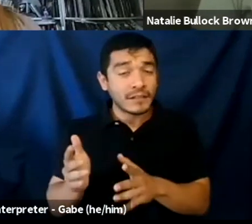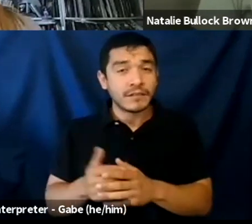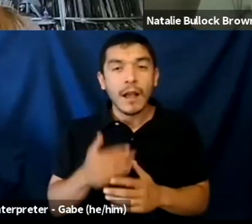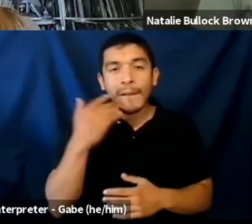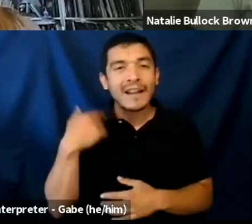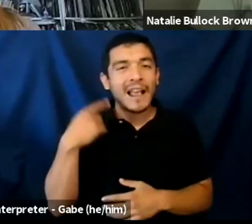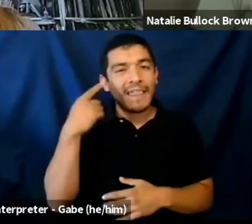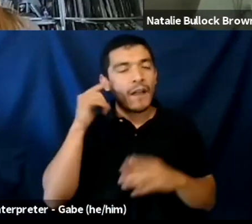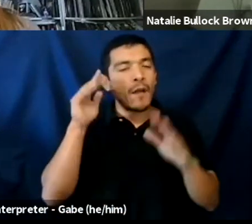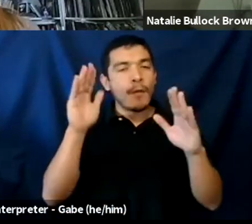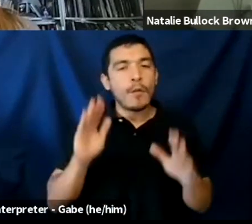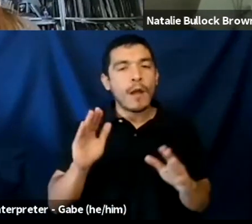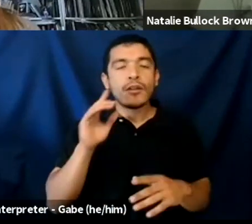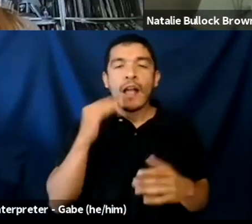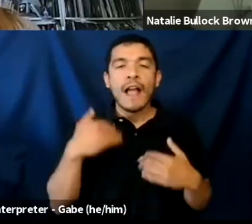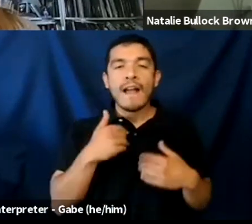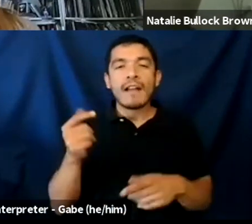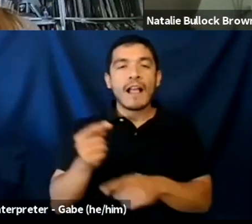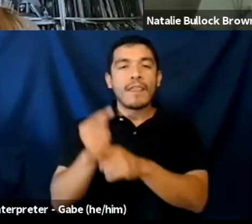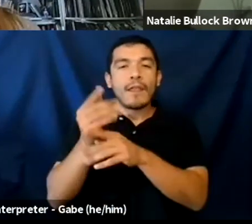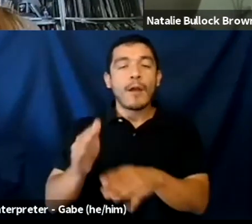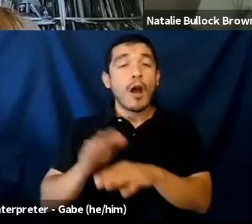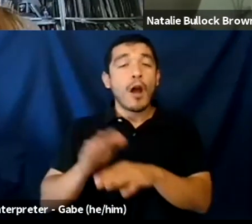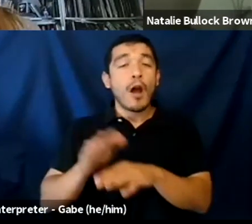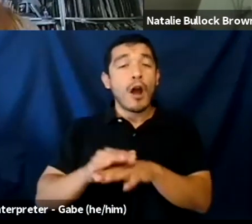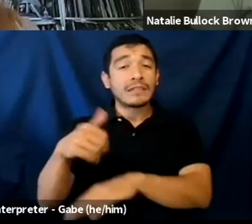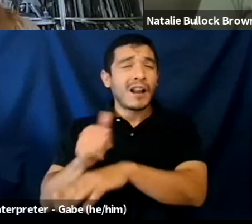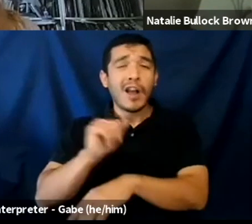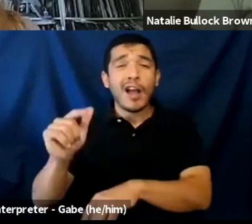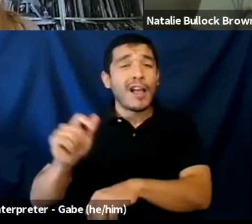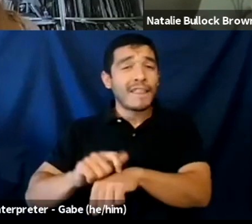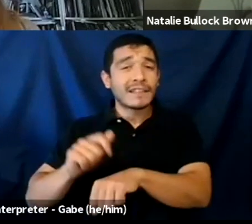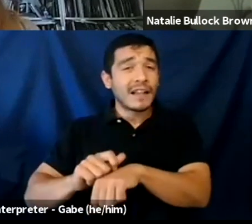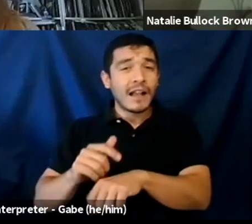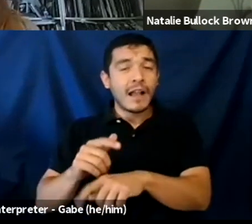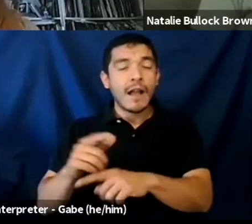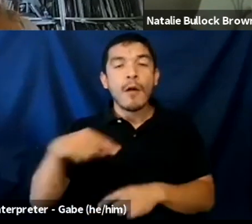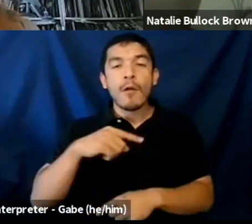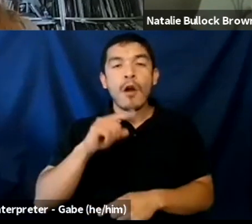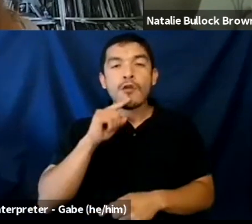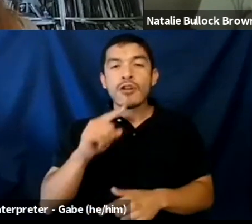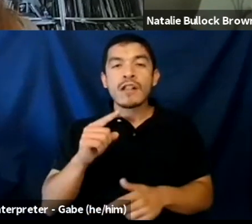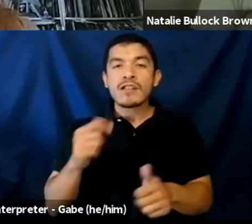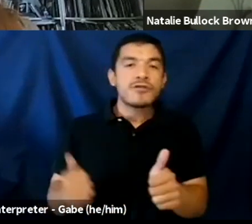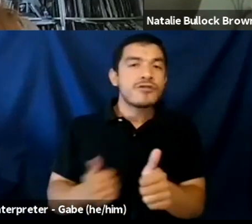if we could have a therapist on set all the time. And sometimes you're really running and chasing somebody out the door